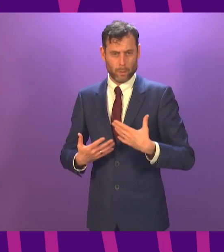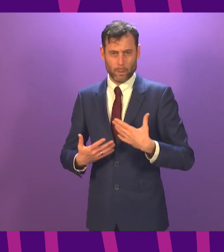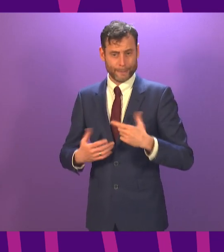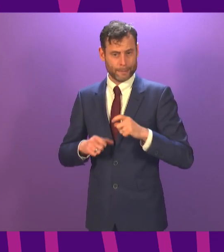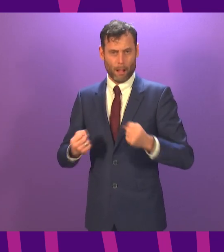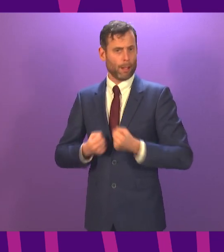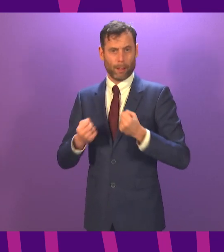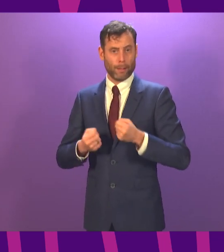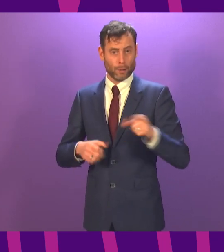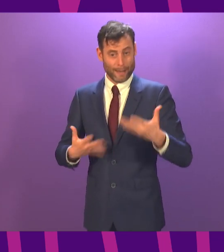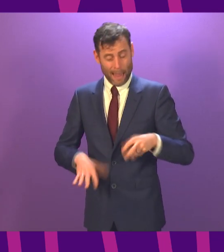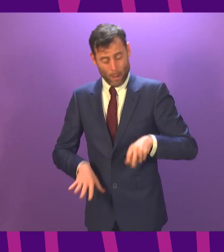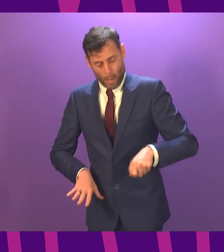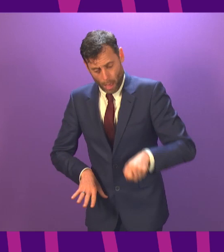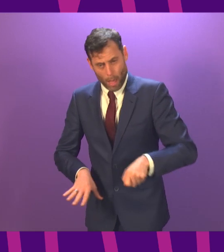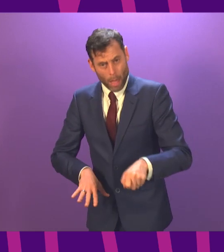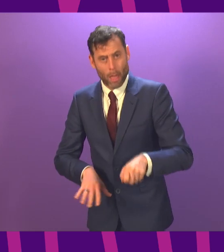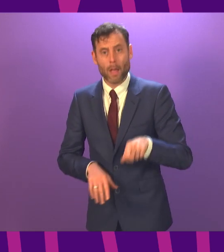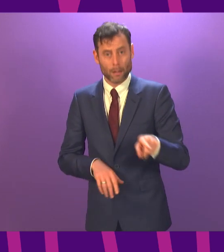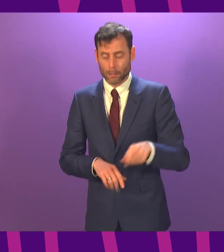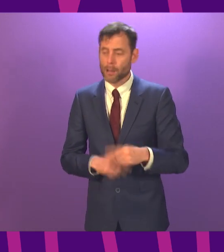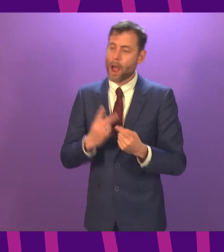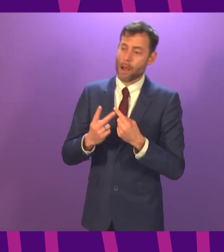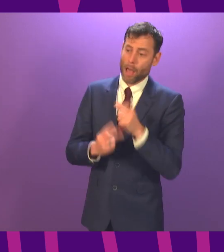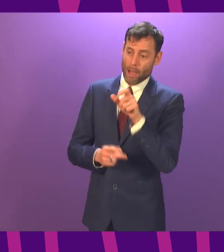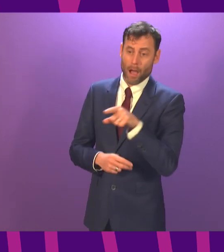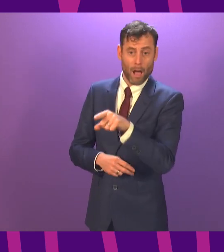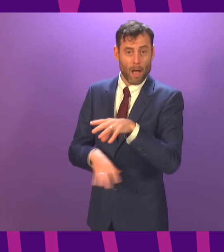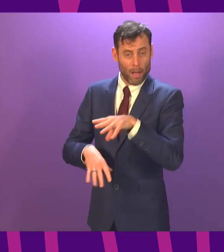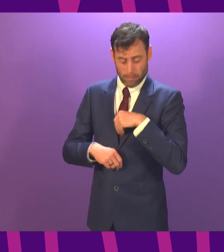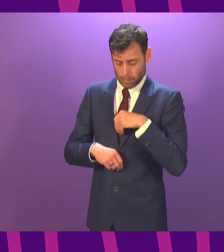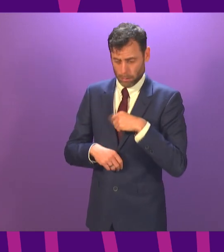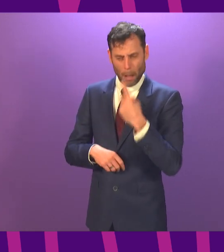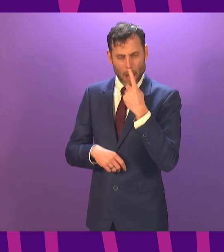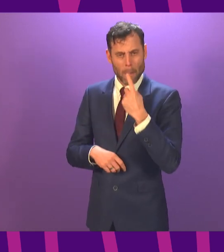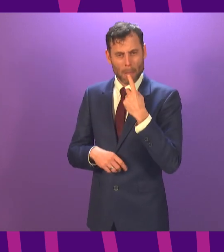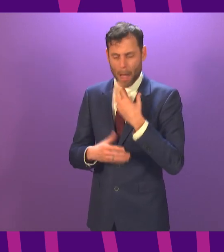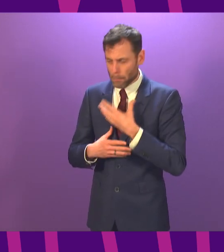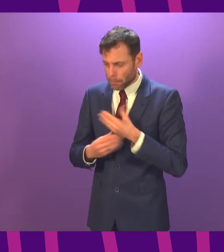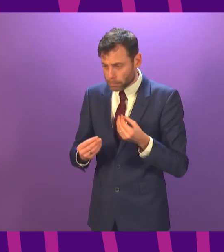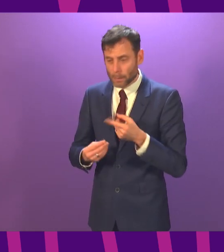pain; I have also spoken to a social care worker who also now uses a walking stick, has never recovered her sense of taste and smell, and has been referred to a respiratory